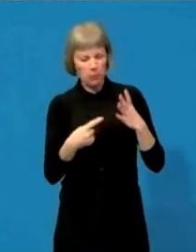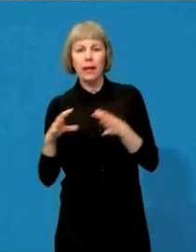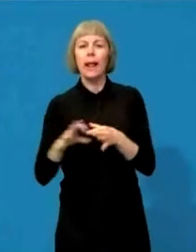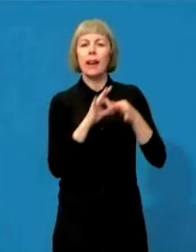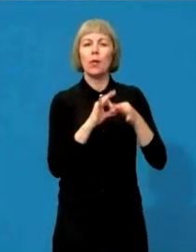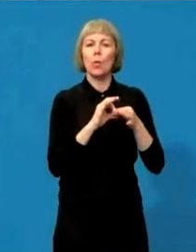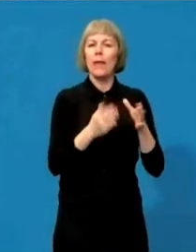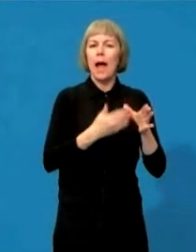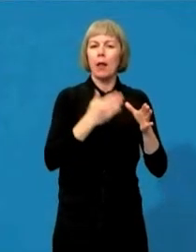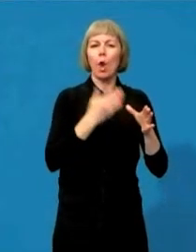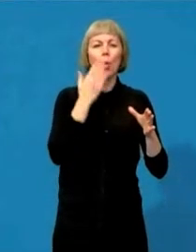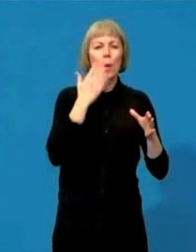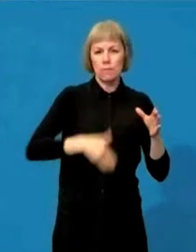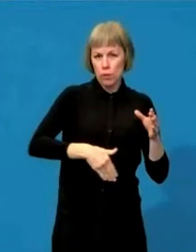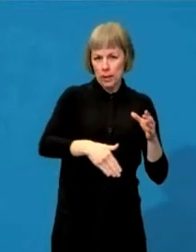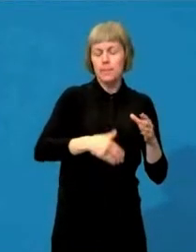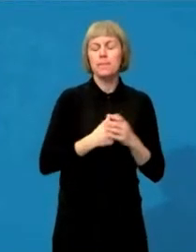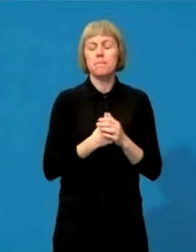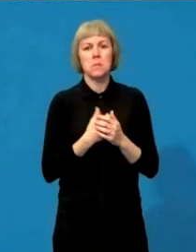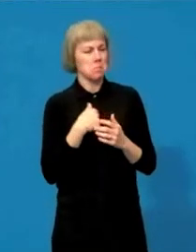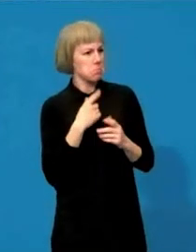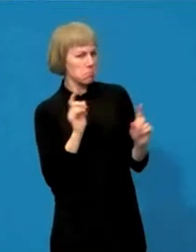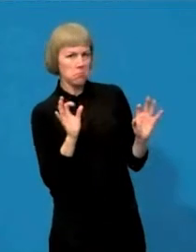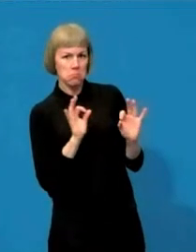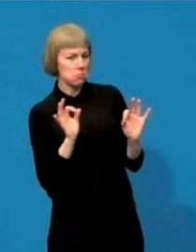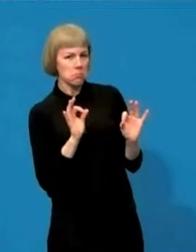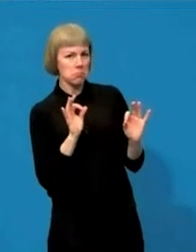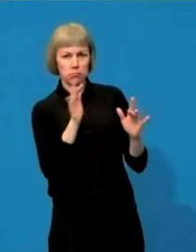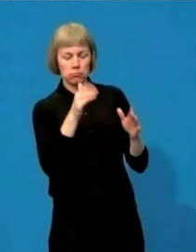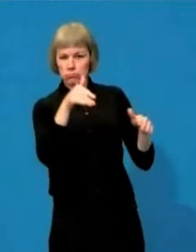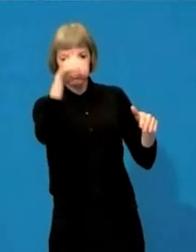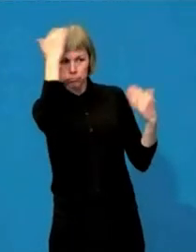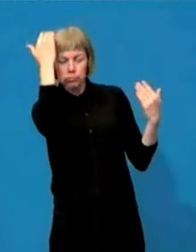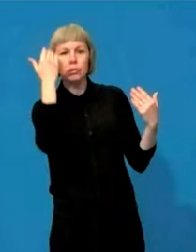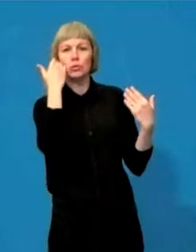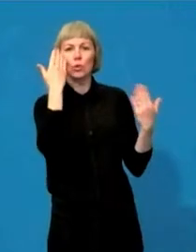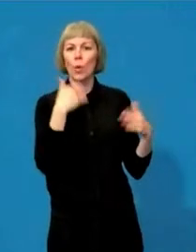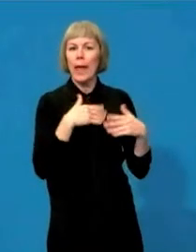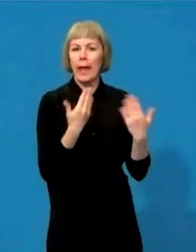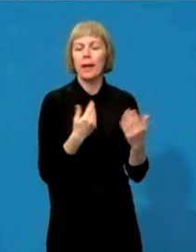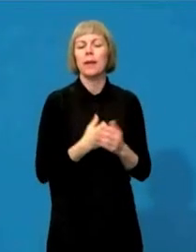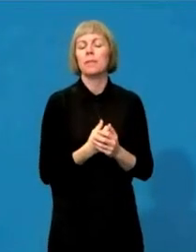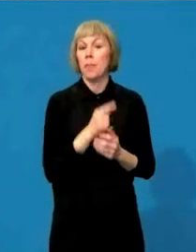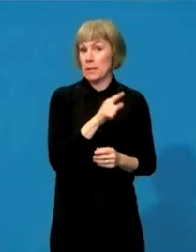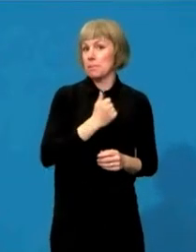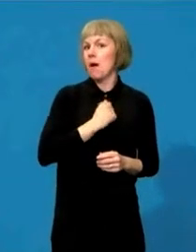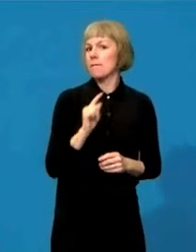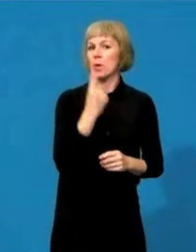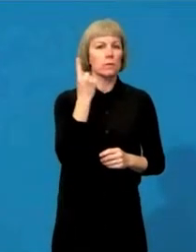not aware of, you know, this condition at all." So I guess my first hearing about them